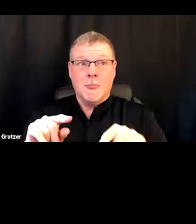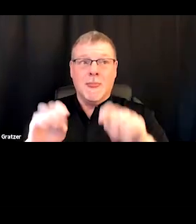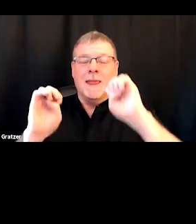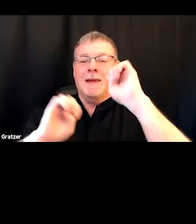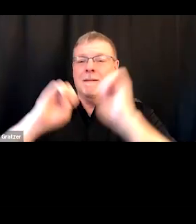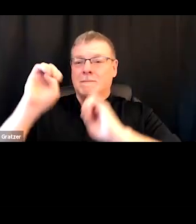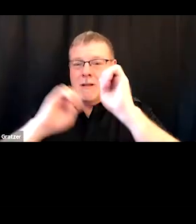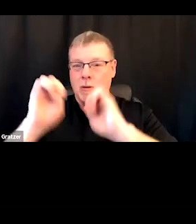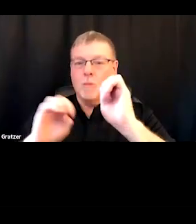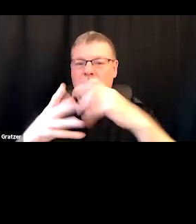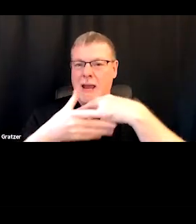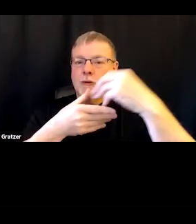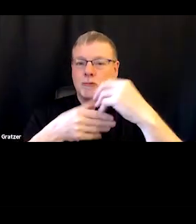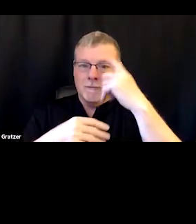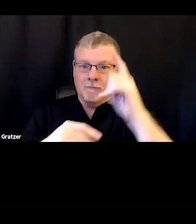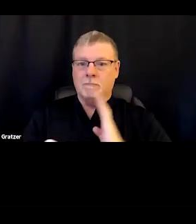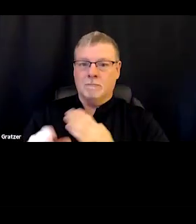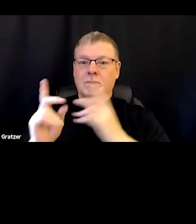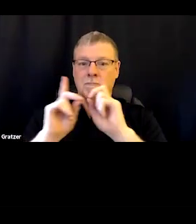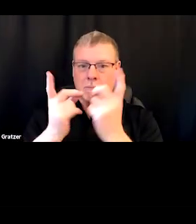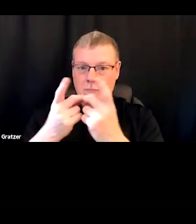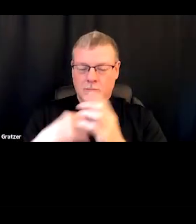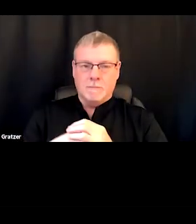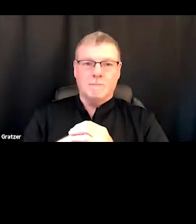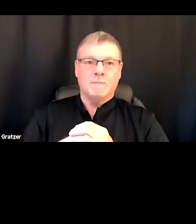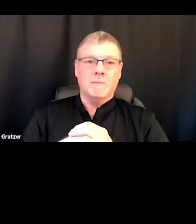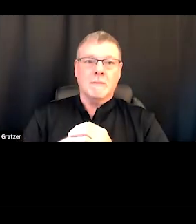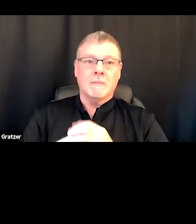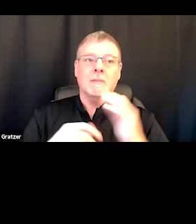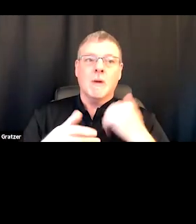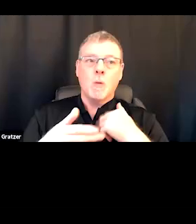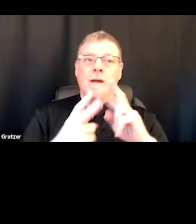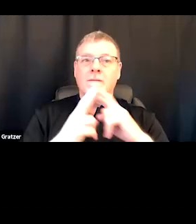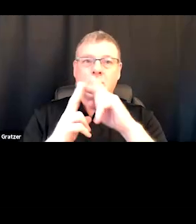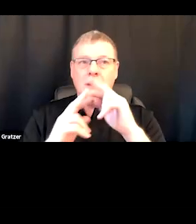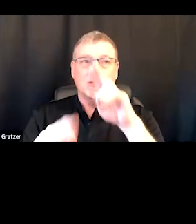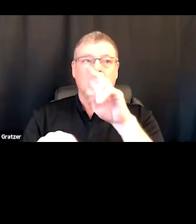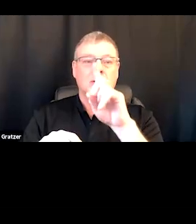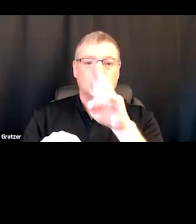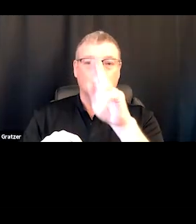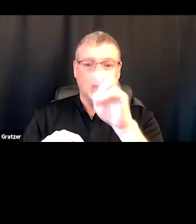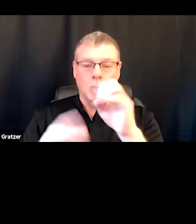that we've had for our department. In particular, we've partnered with Duke and the University of Michigan.